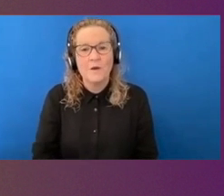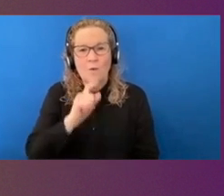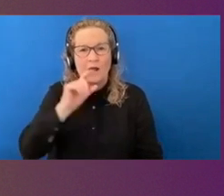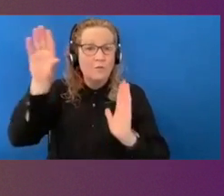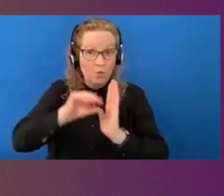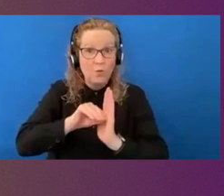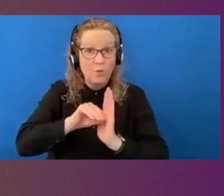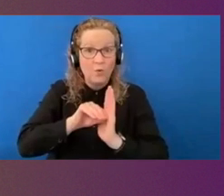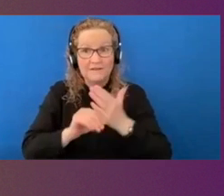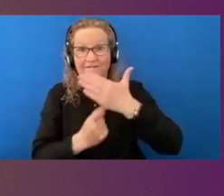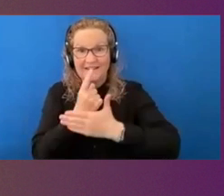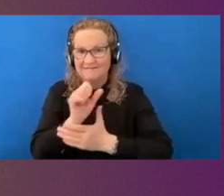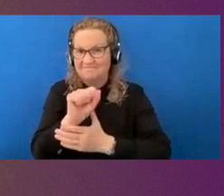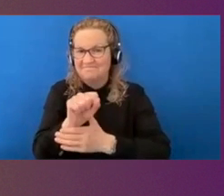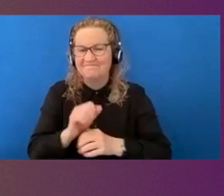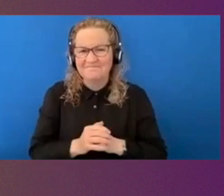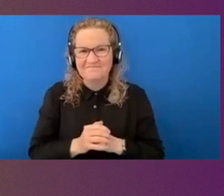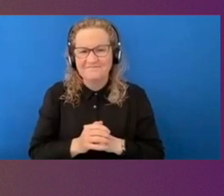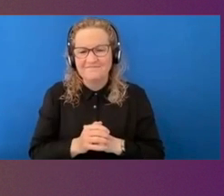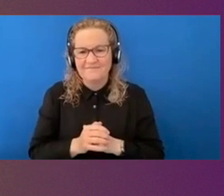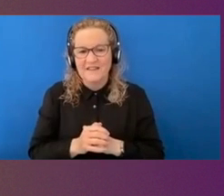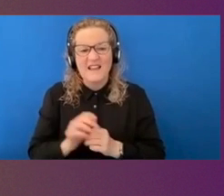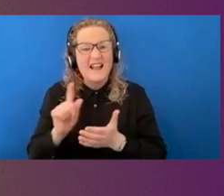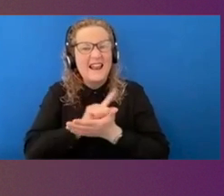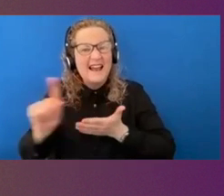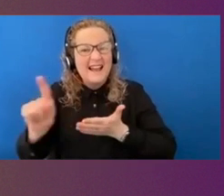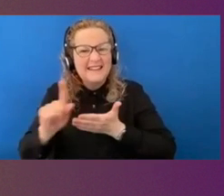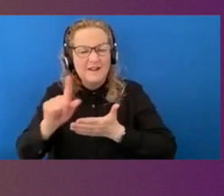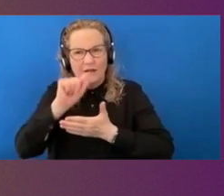and it will be made available post the event on remarkable tech's youtube channel